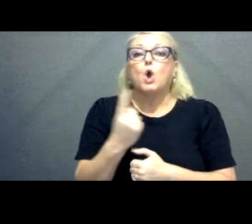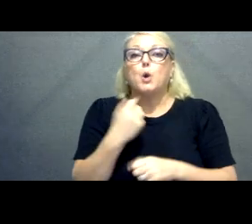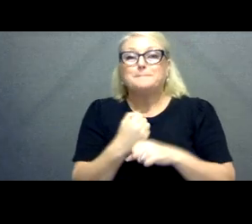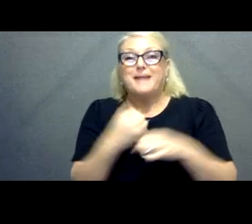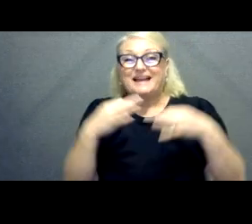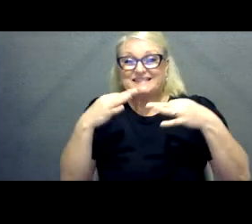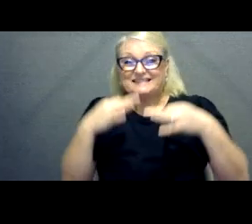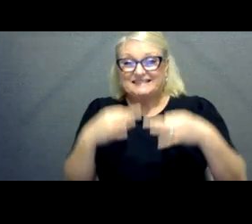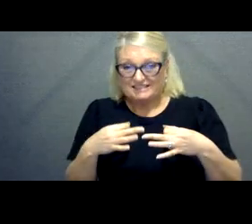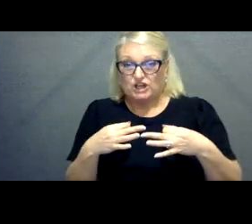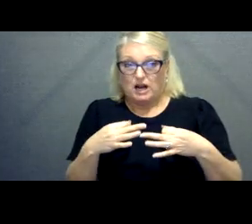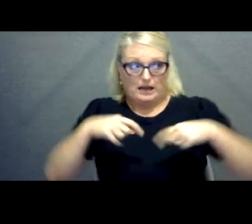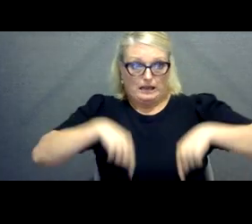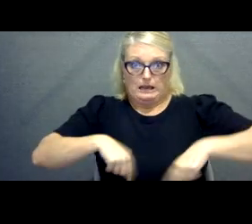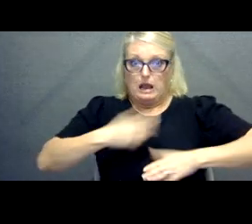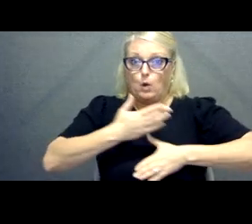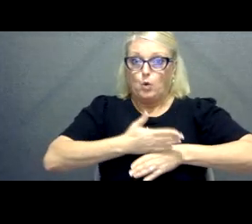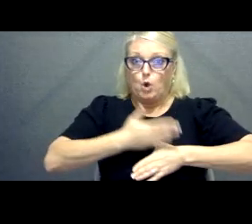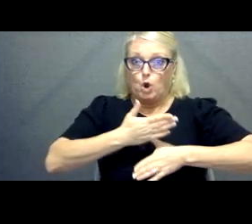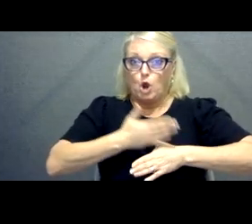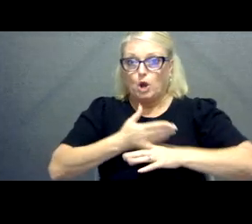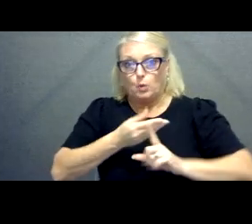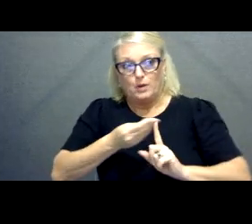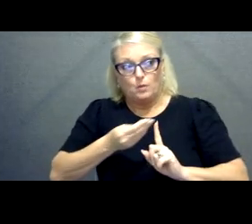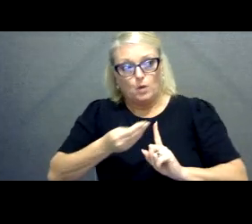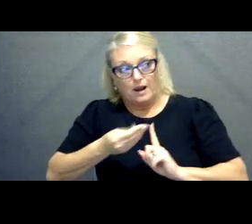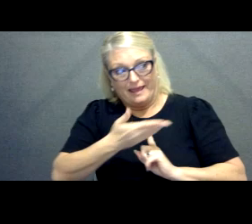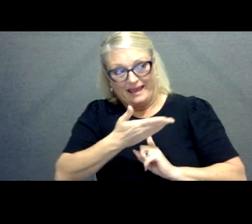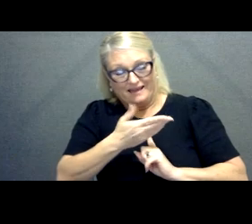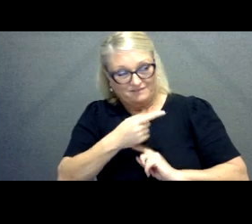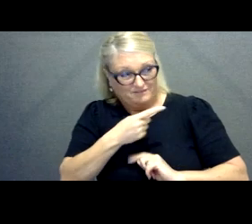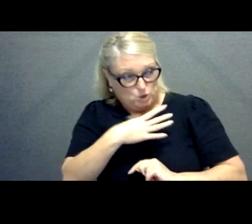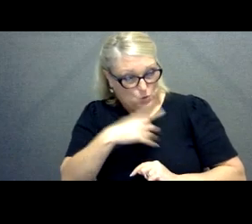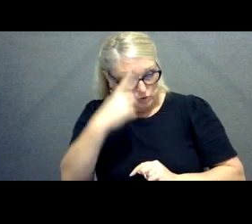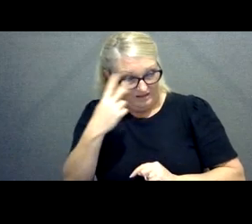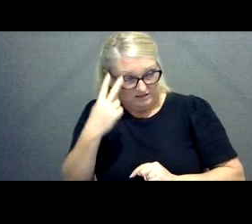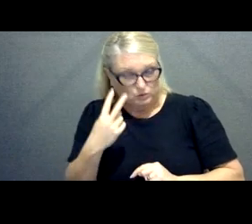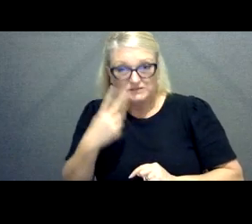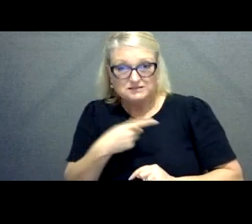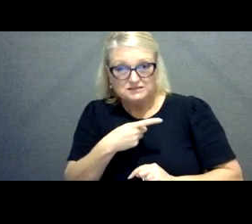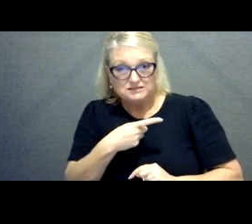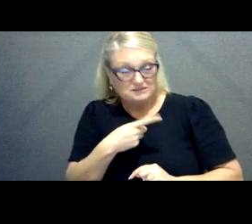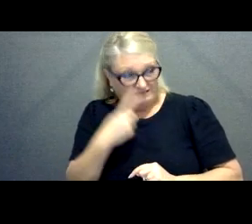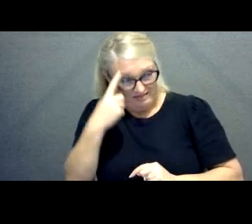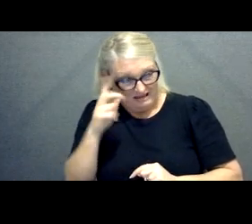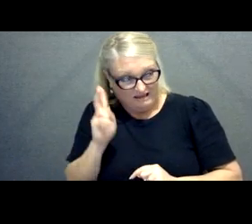that they have an opportunity to reconsider their position on the case and and a lot of the time we